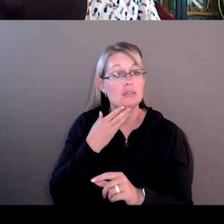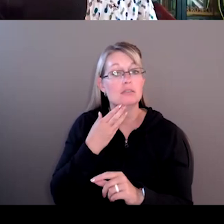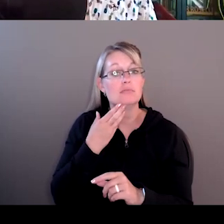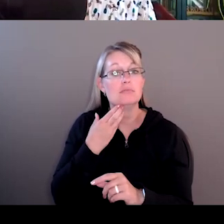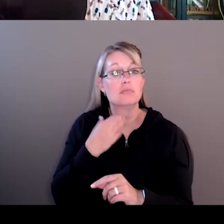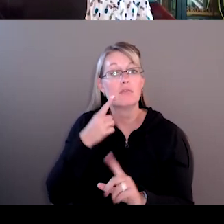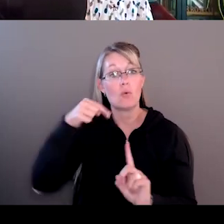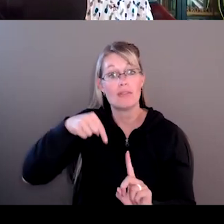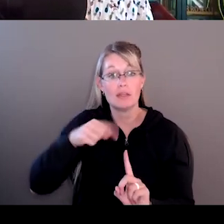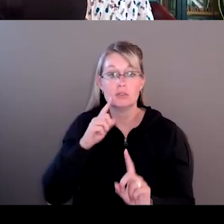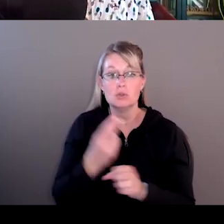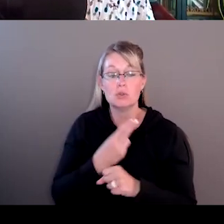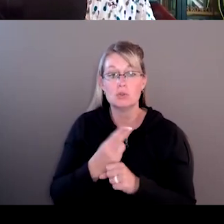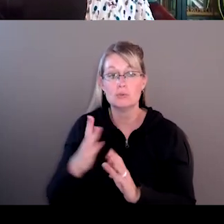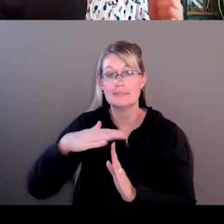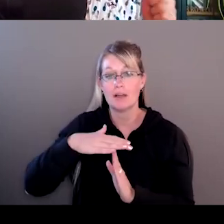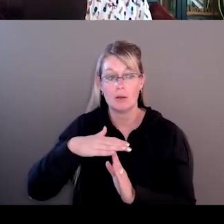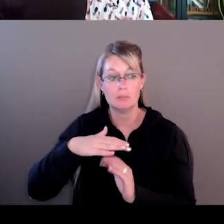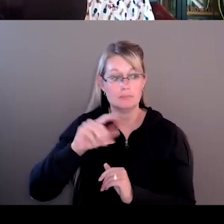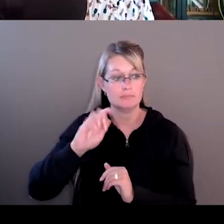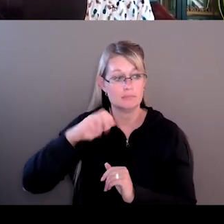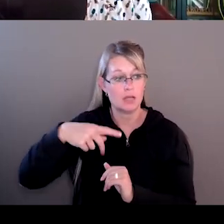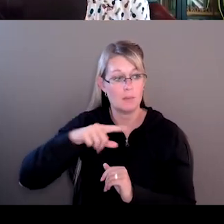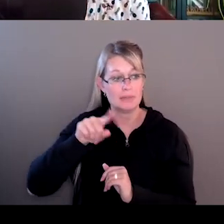For this one, you can use top 0. But that will not do so well for